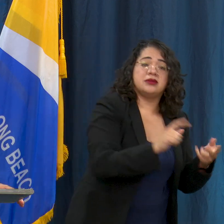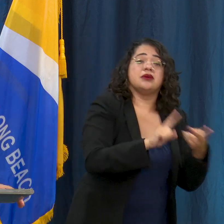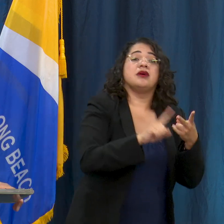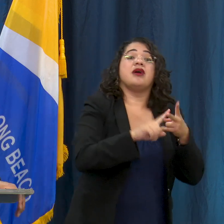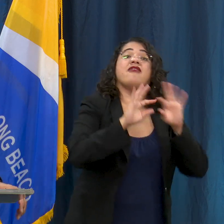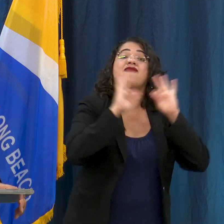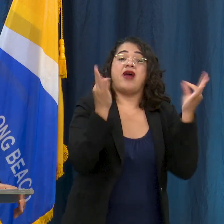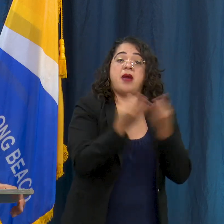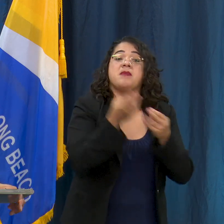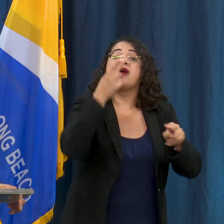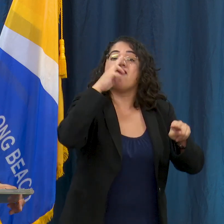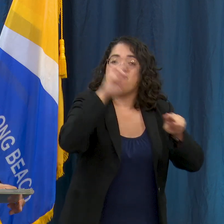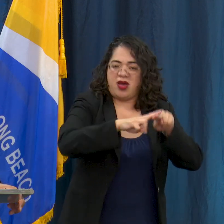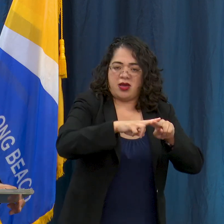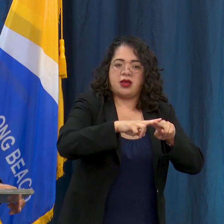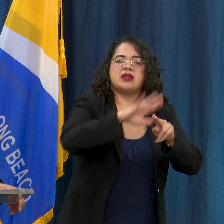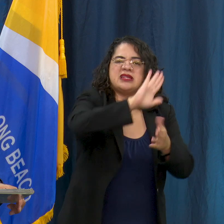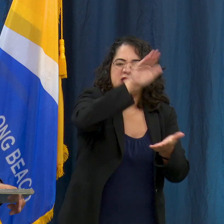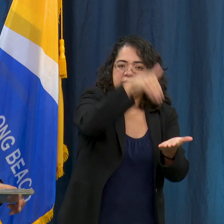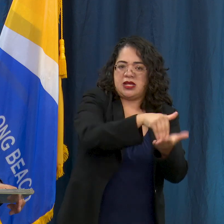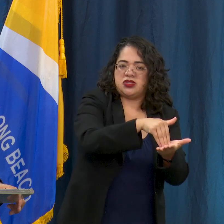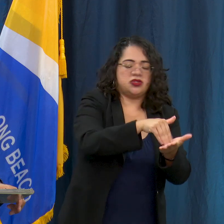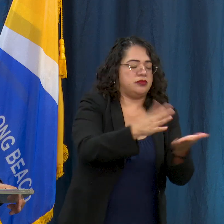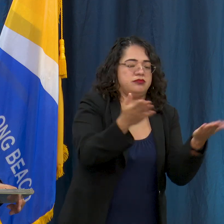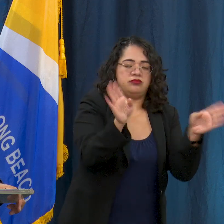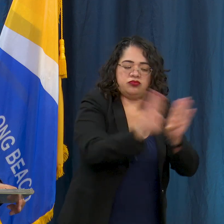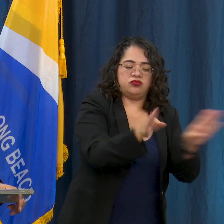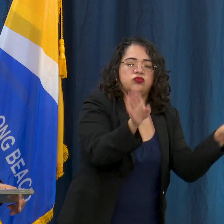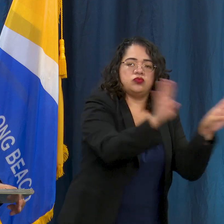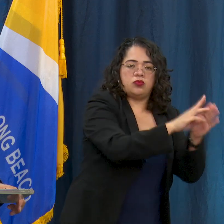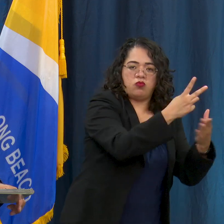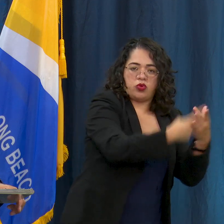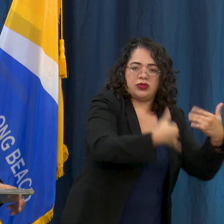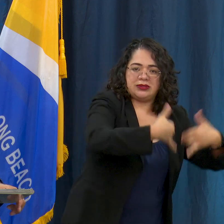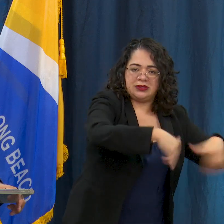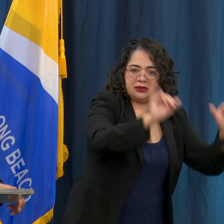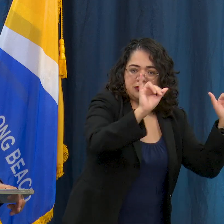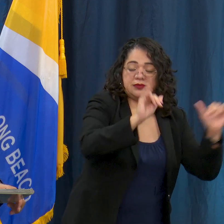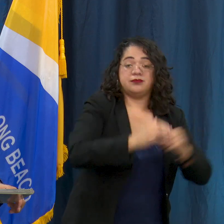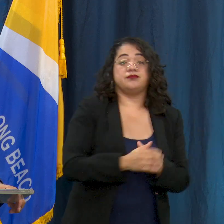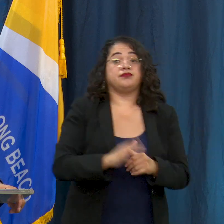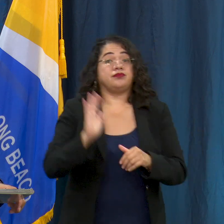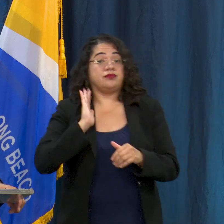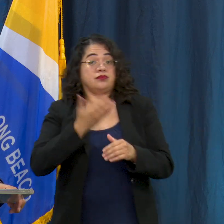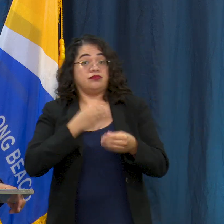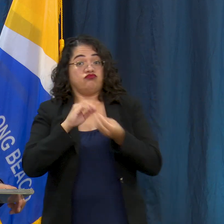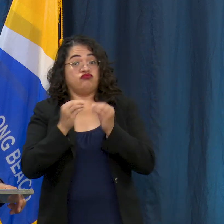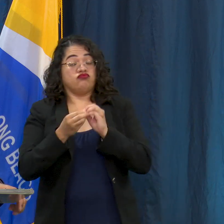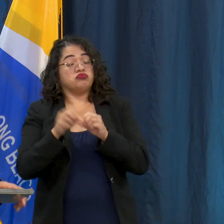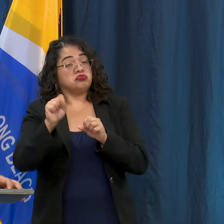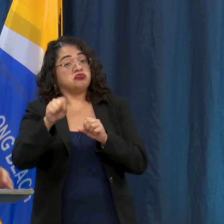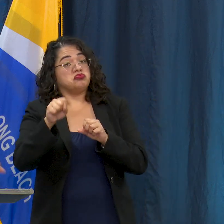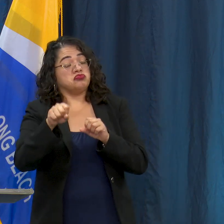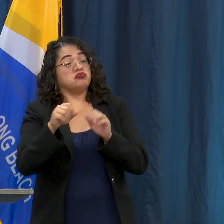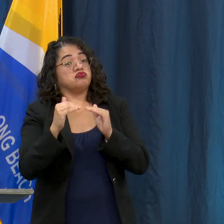Let me note that while our numbers have generally been stable and you're seeing